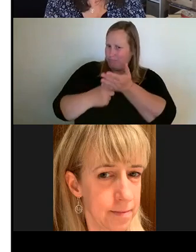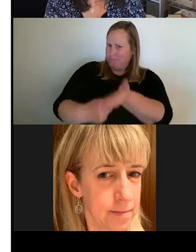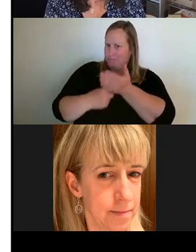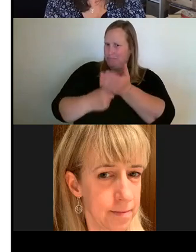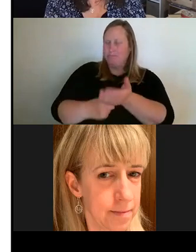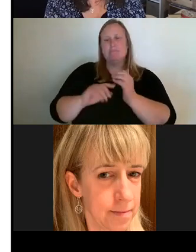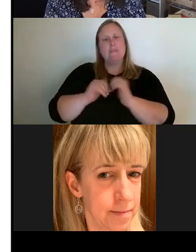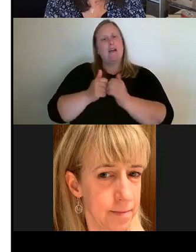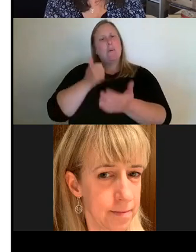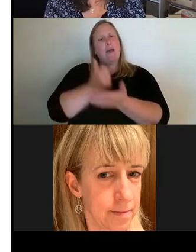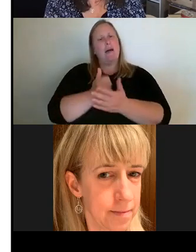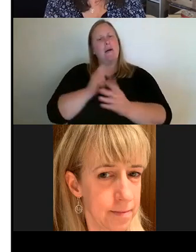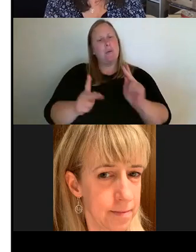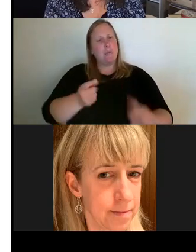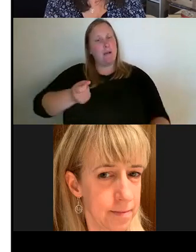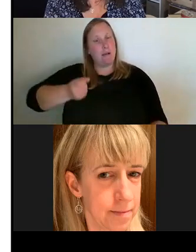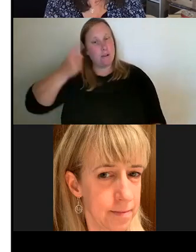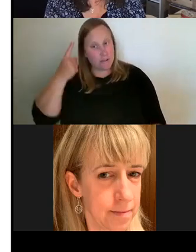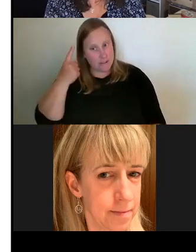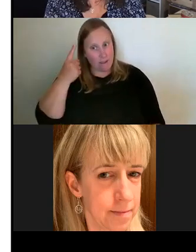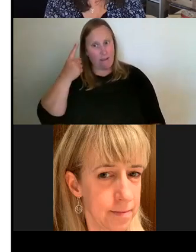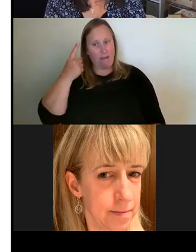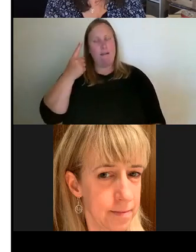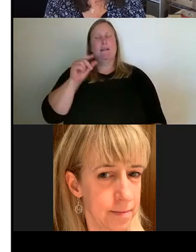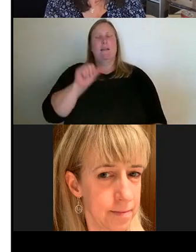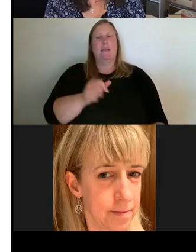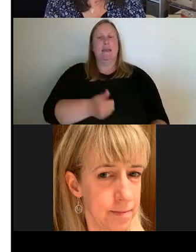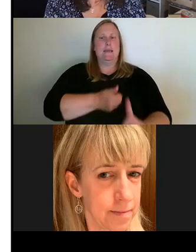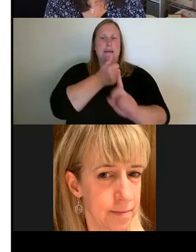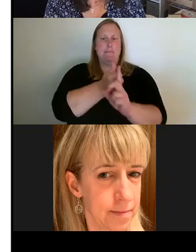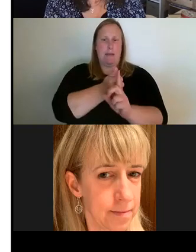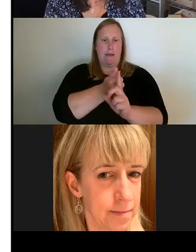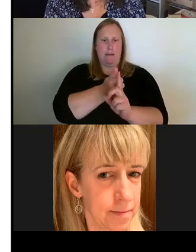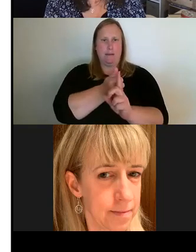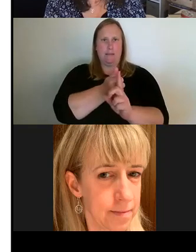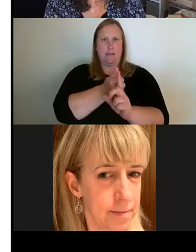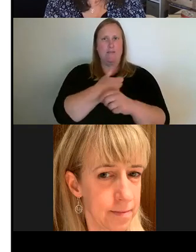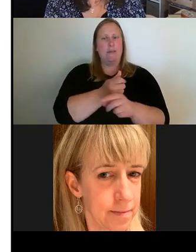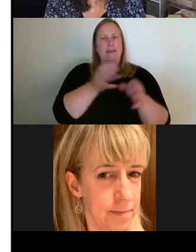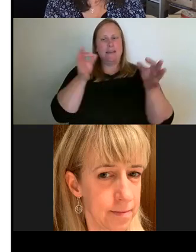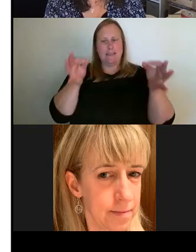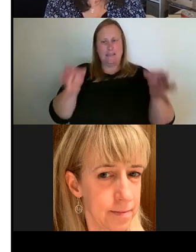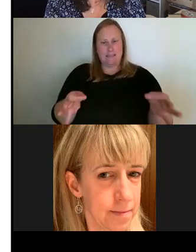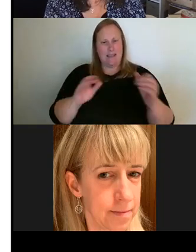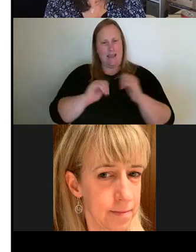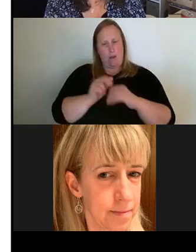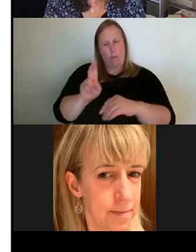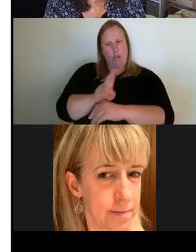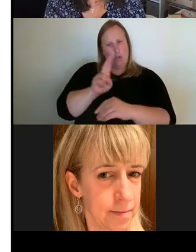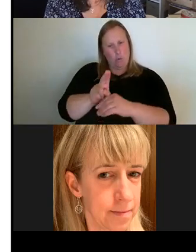people understand the cognitive impact of choices around how we use digital spaces?